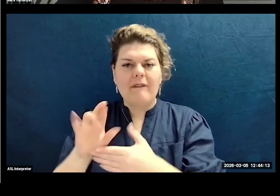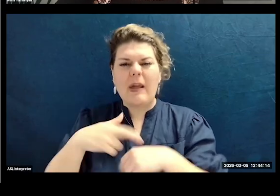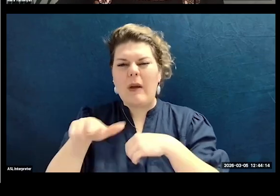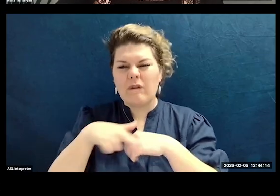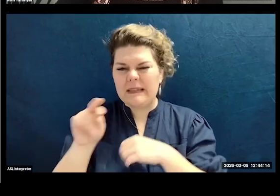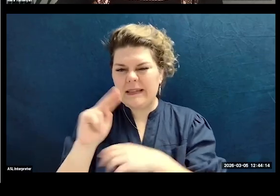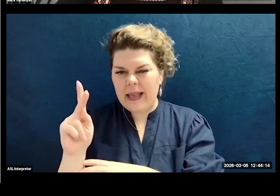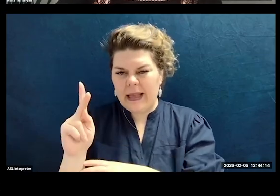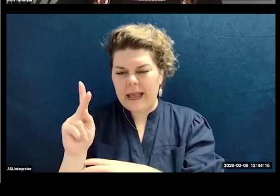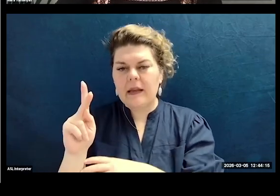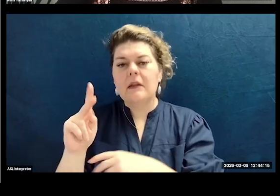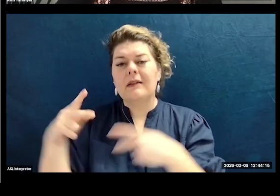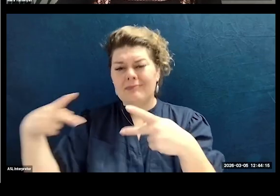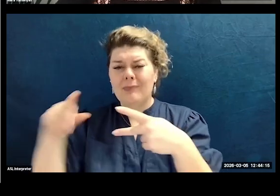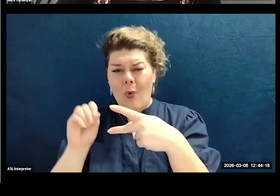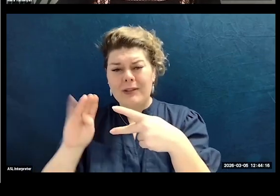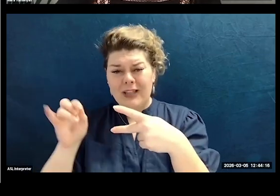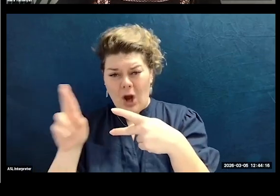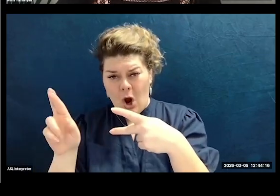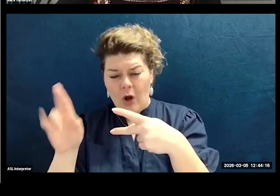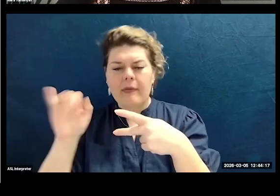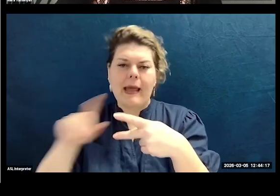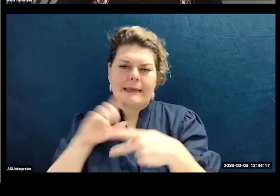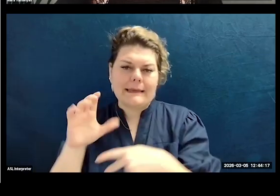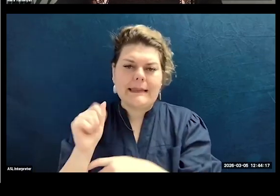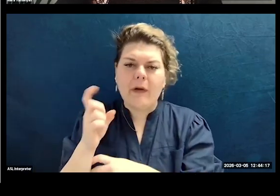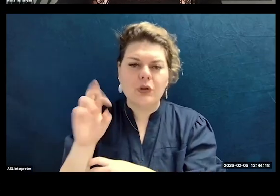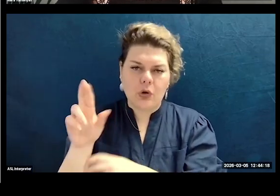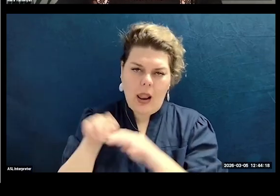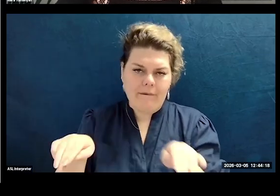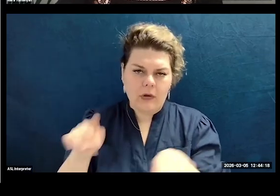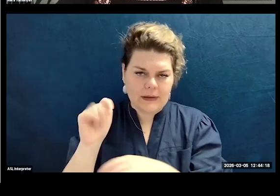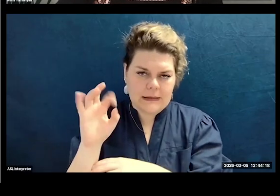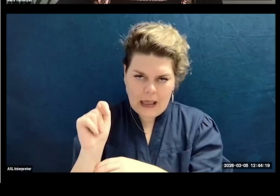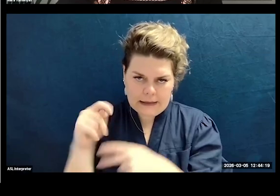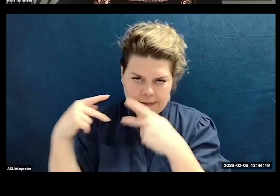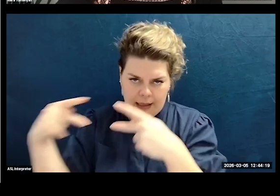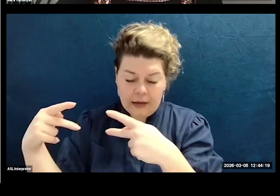and that's a character level text tag. You can also see figure tags.